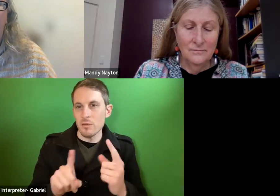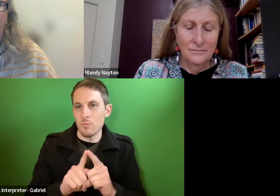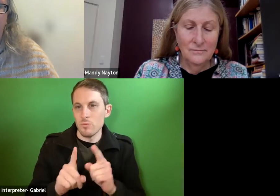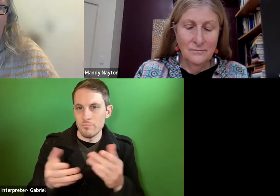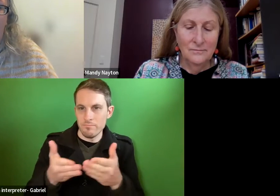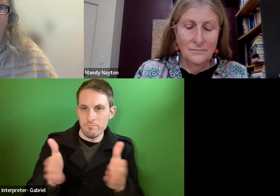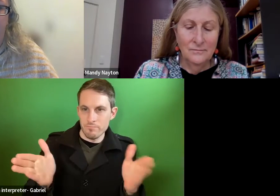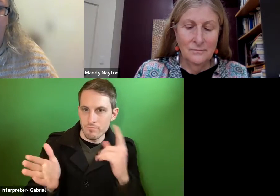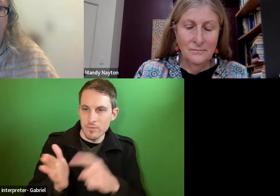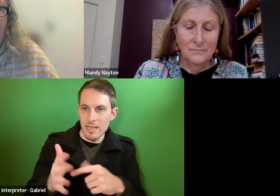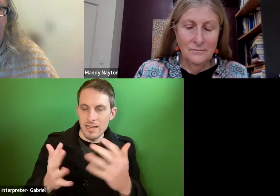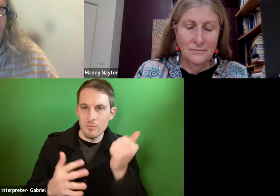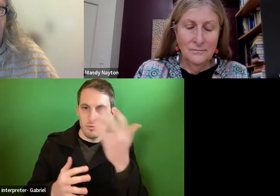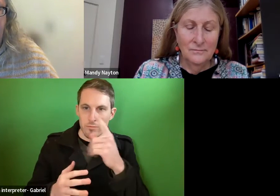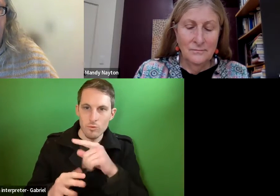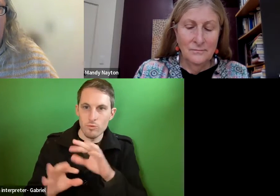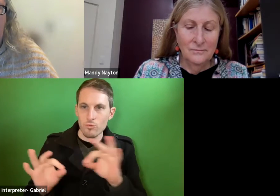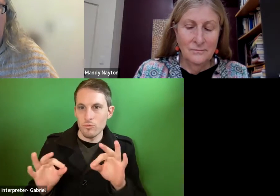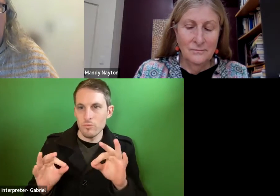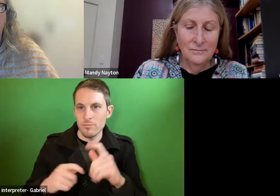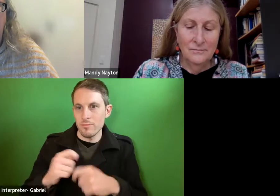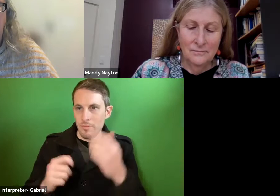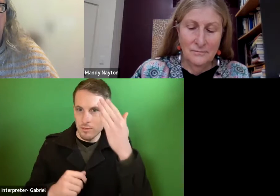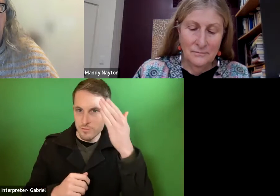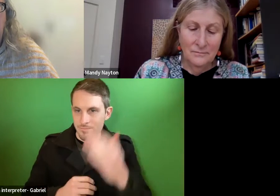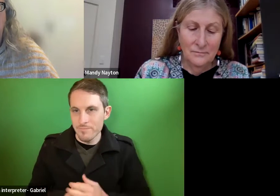that did not make elder status. I also want to acknowledge all